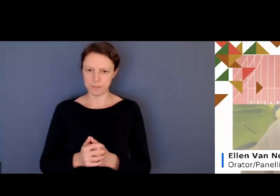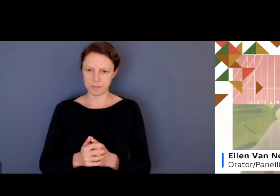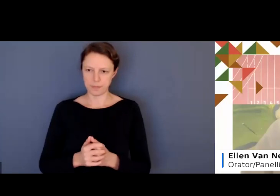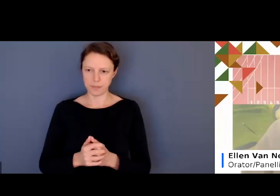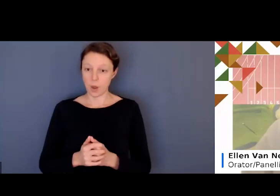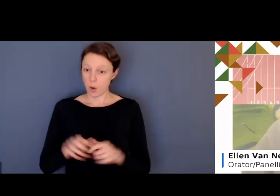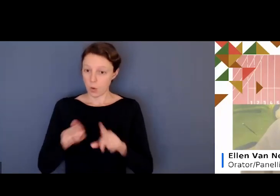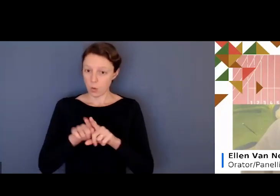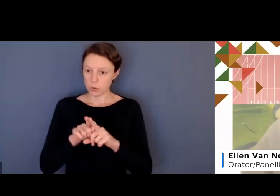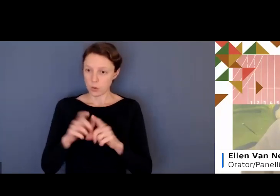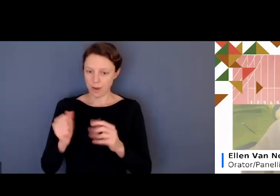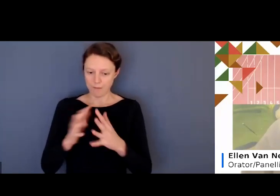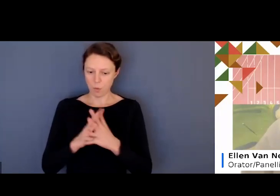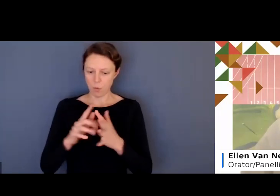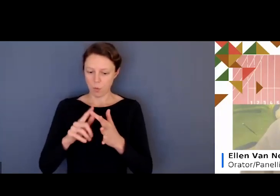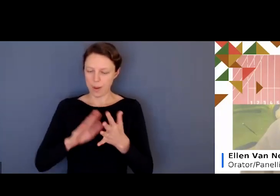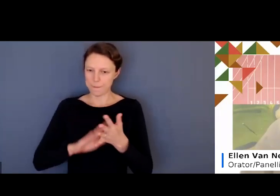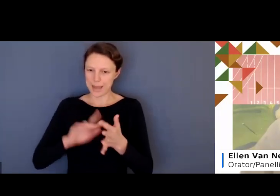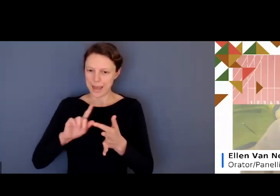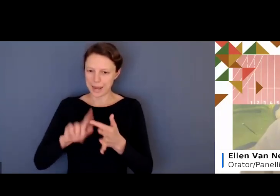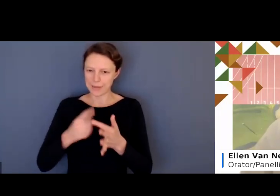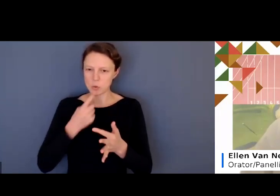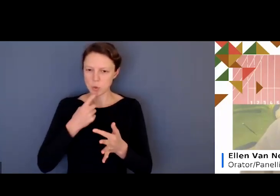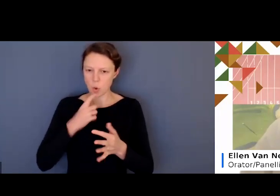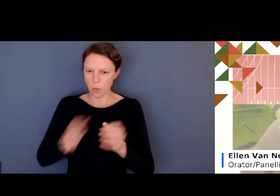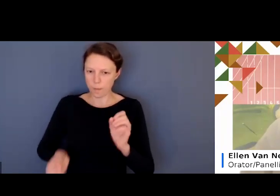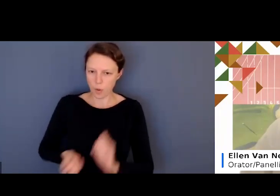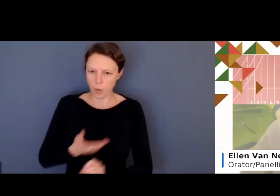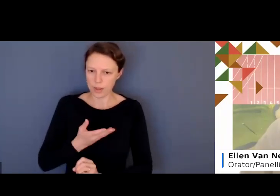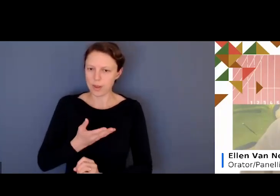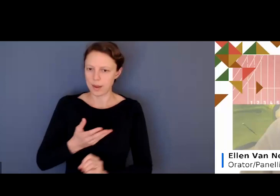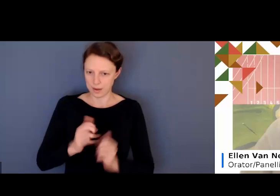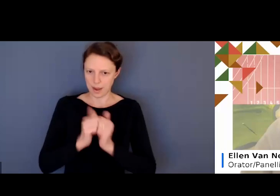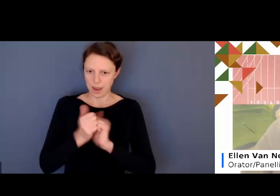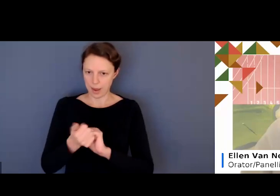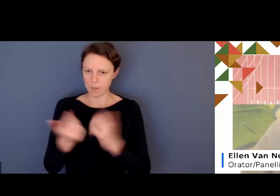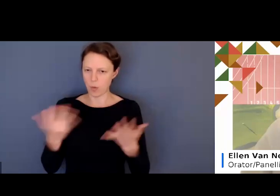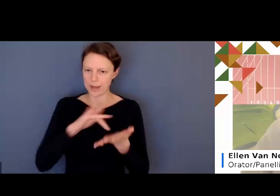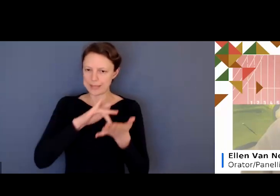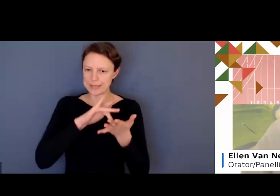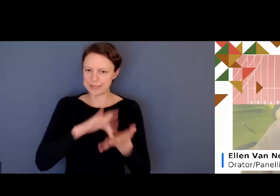played on Arrente country in the central desert. These are just a few of